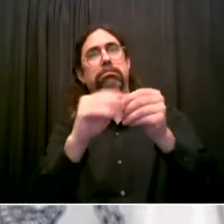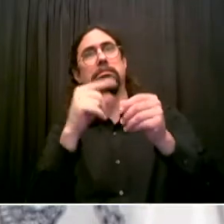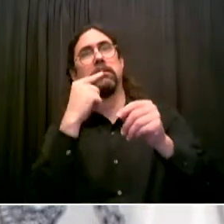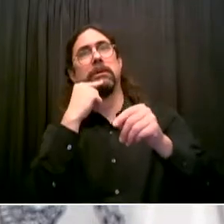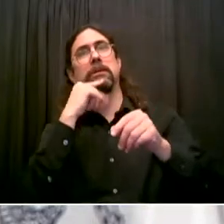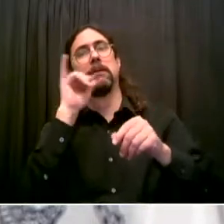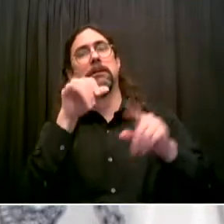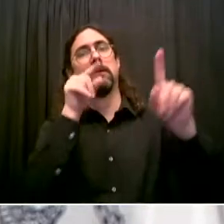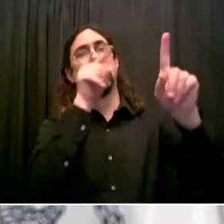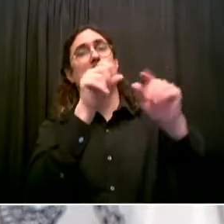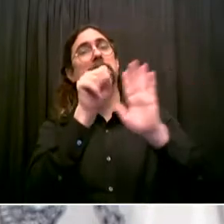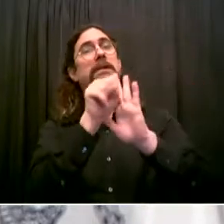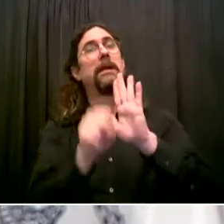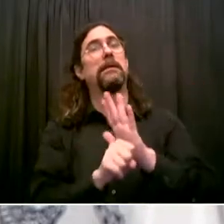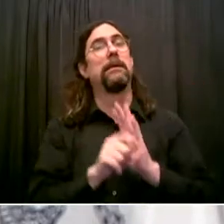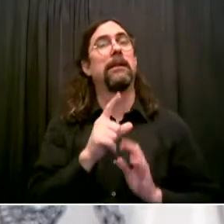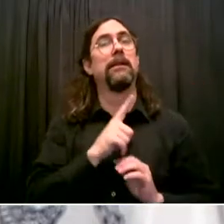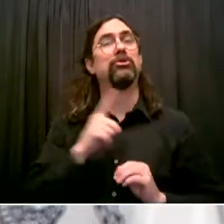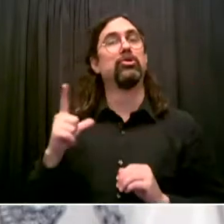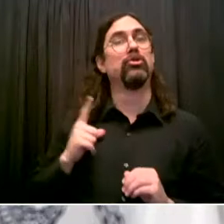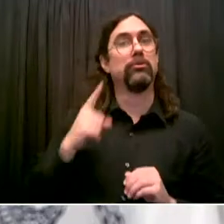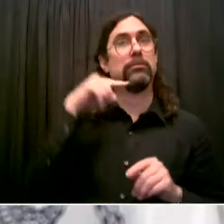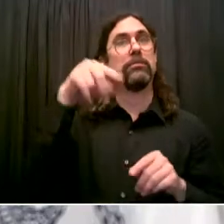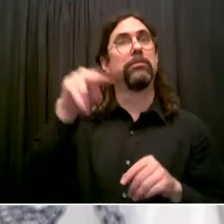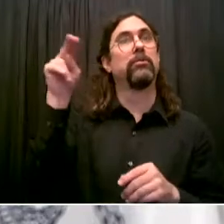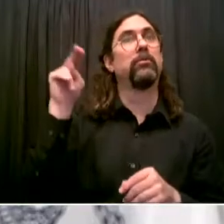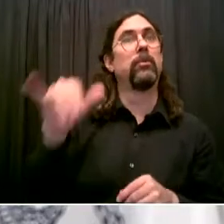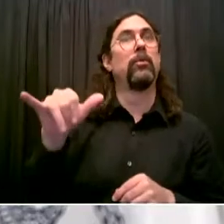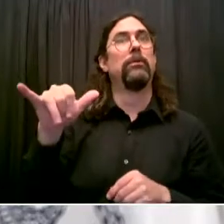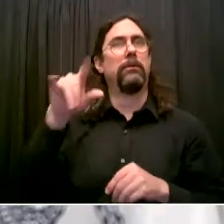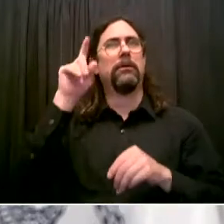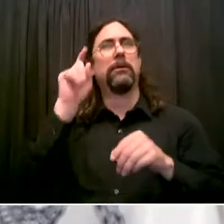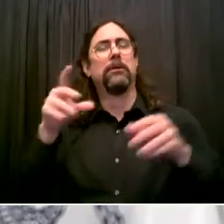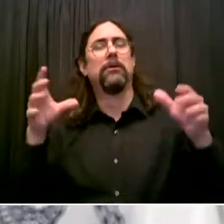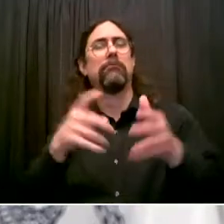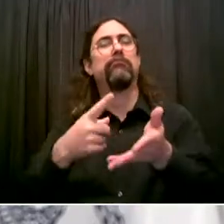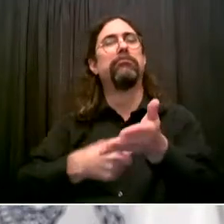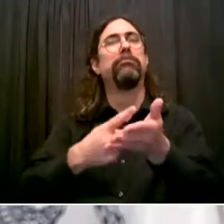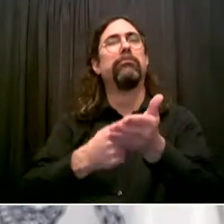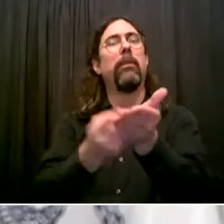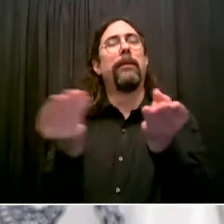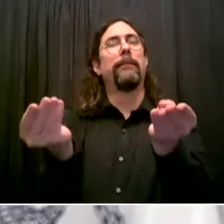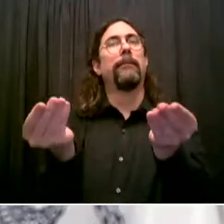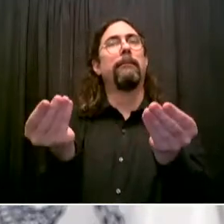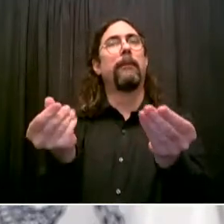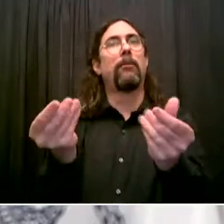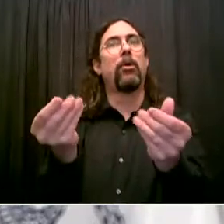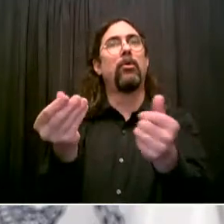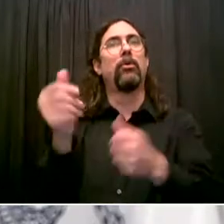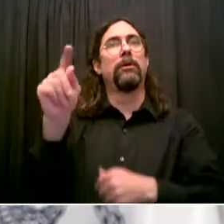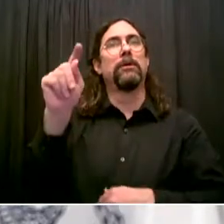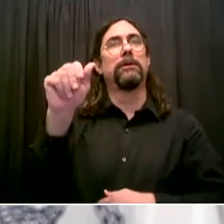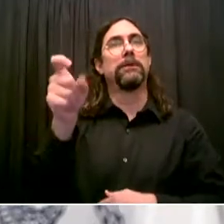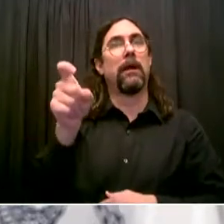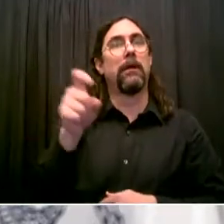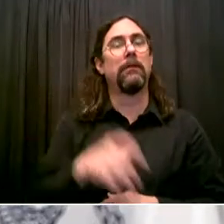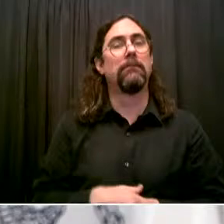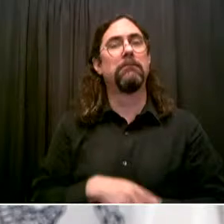PROPERTY TAX COMMISSION. AND, THERE WOULD BE A REPORT RELEASED